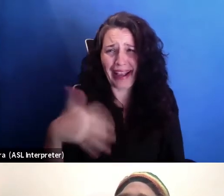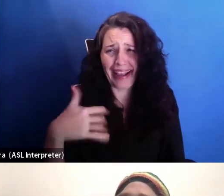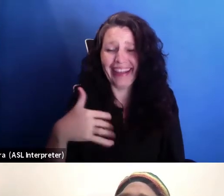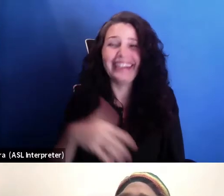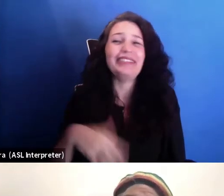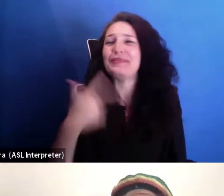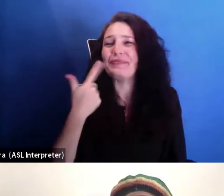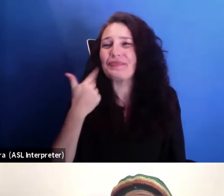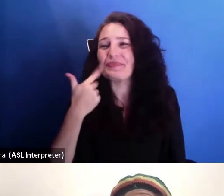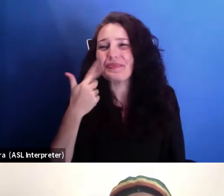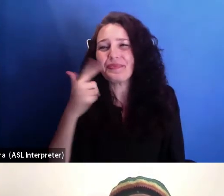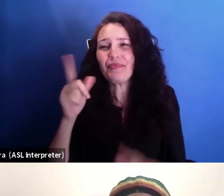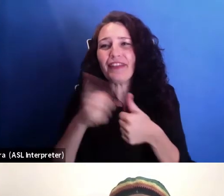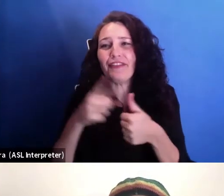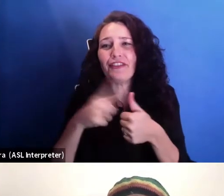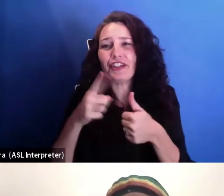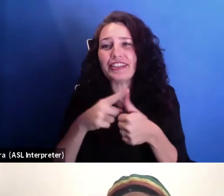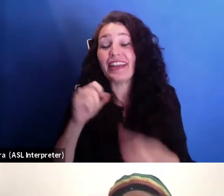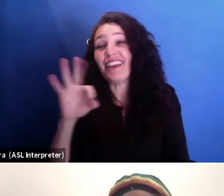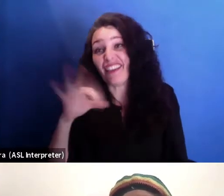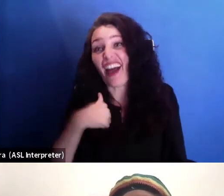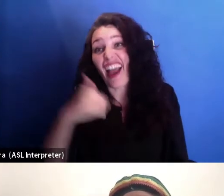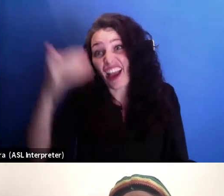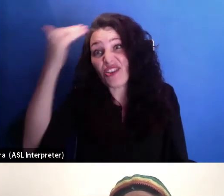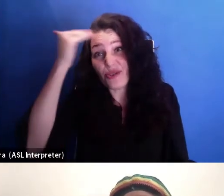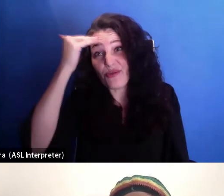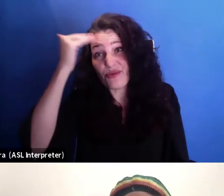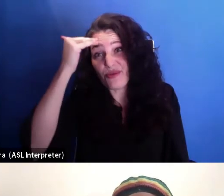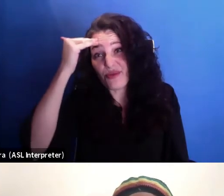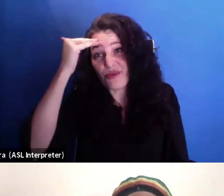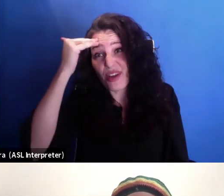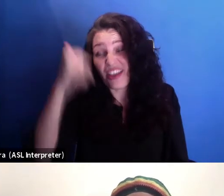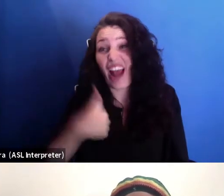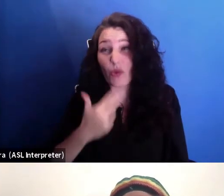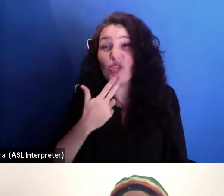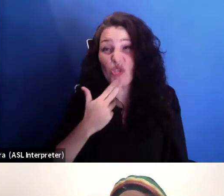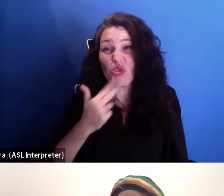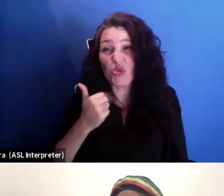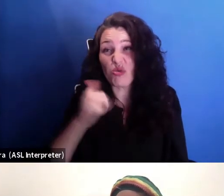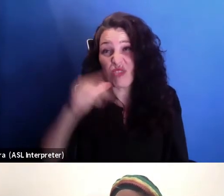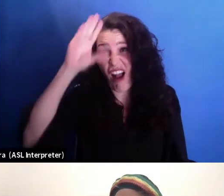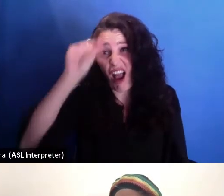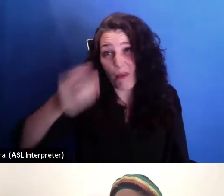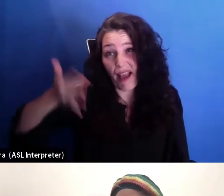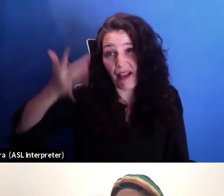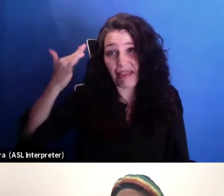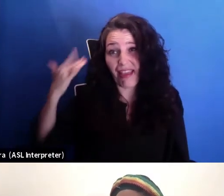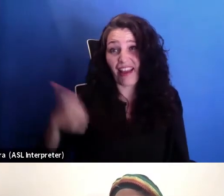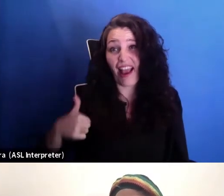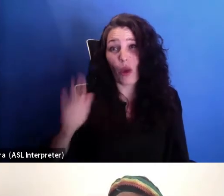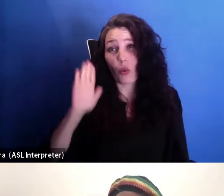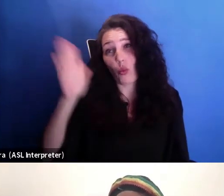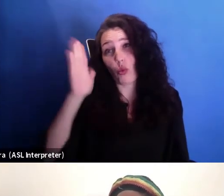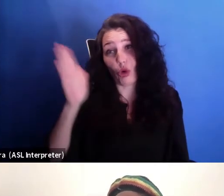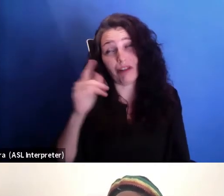Well, yeah, first off if I only knew that I'm none of that cute little guy, but although I think that the film shows